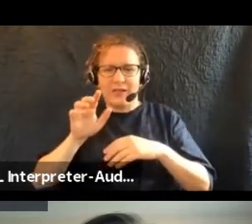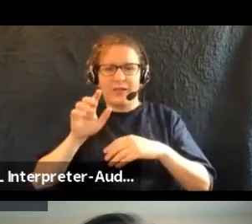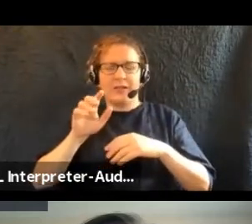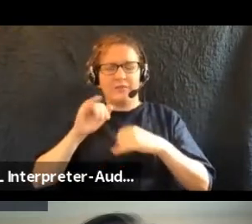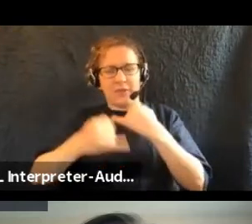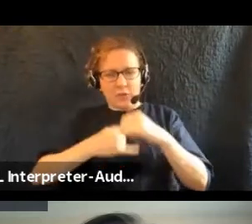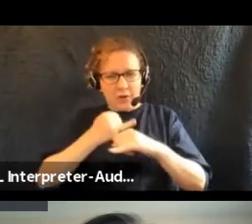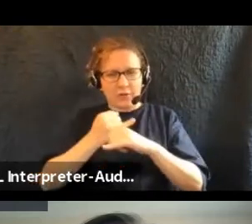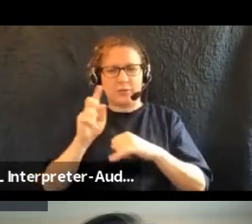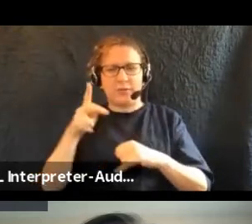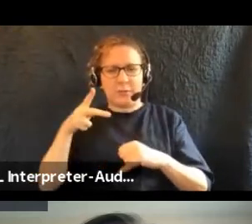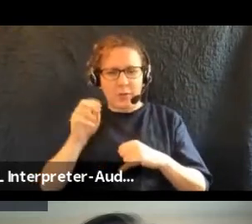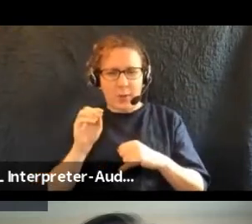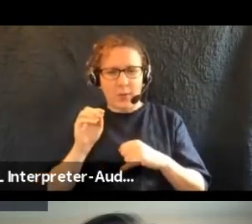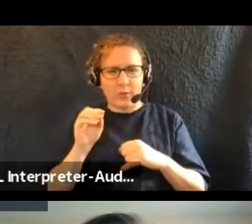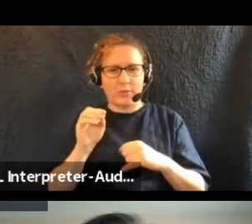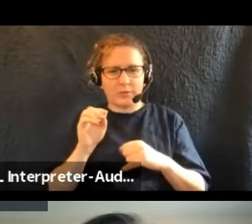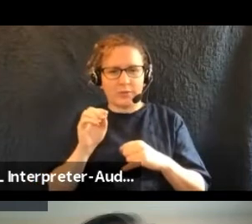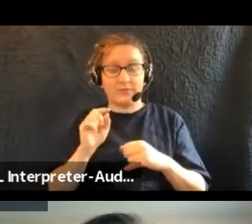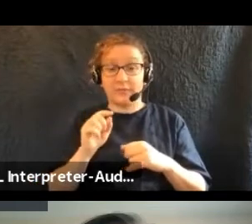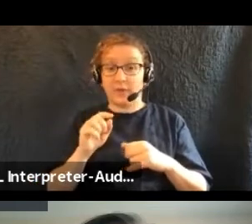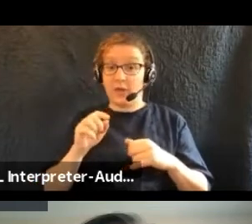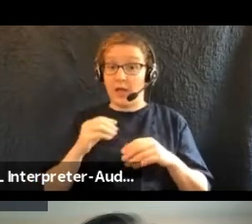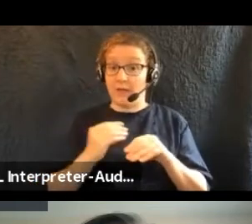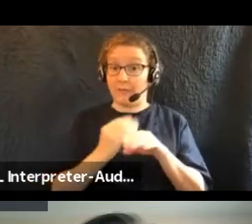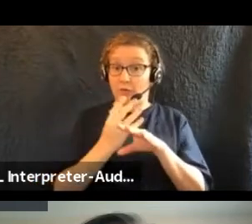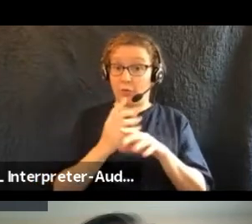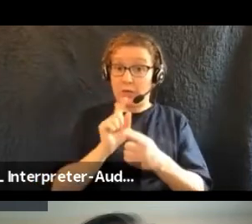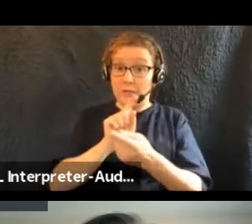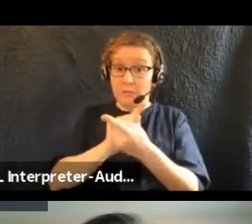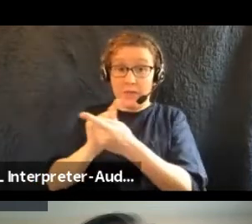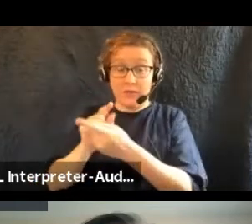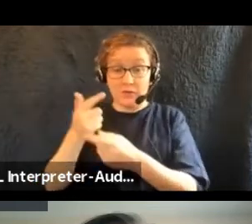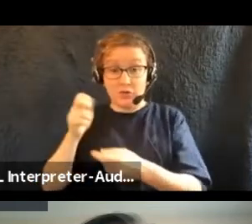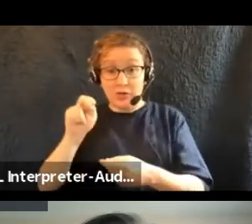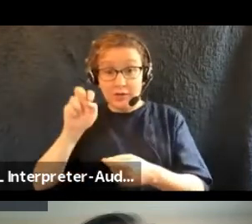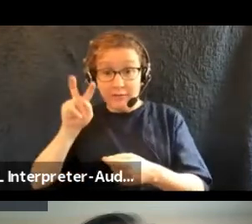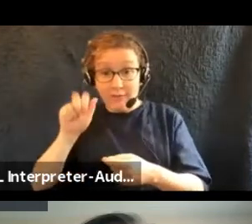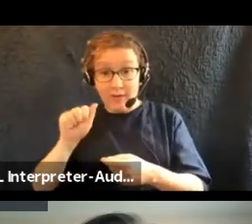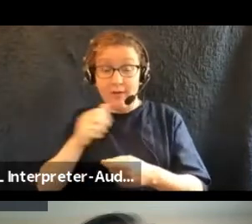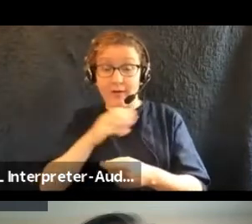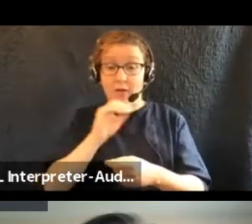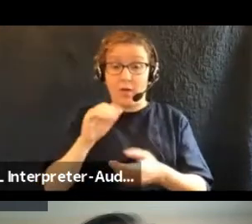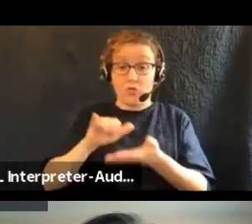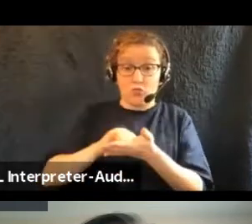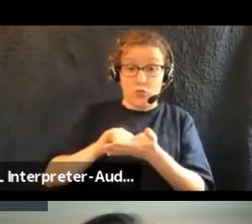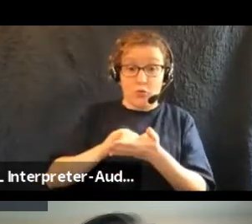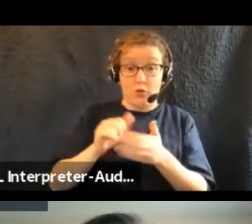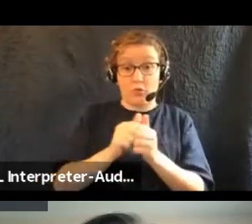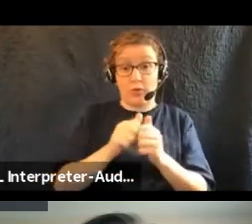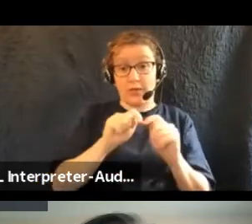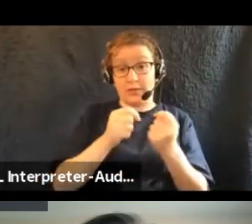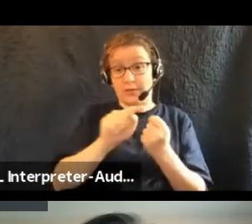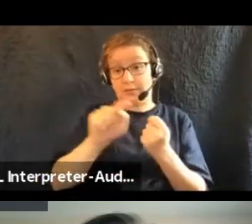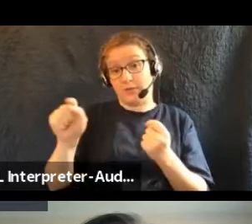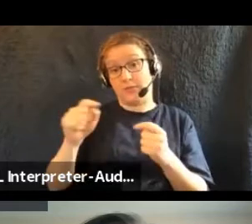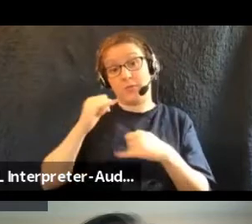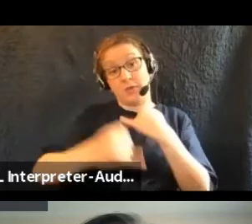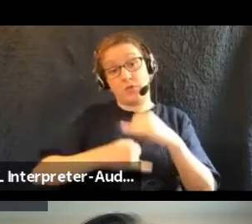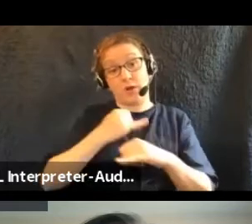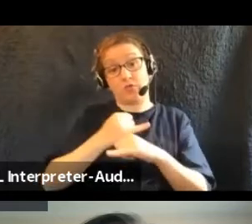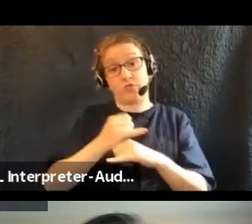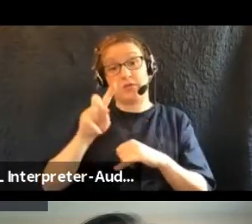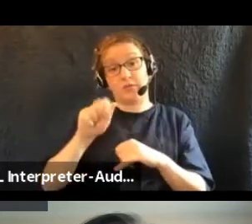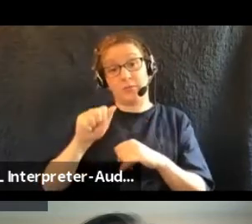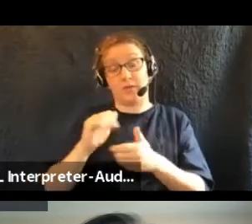meet in Geneva and New York with the teams from the International Disability Alliance.